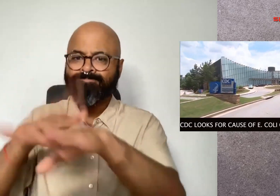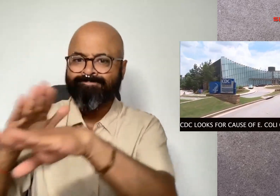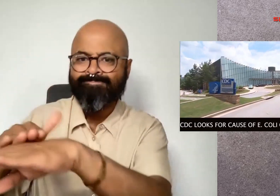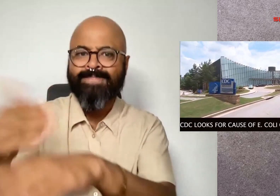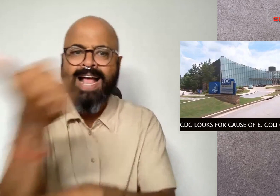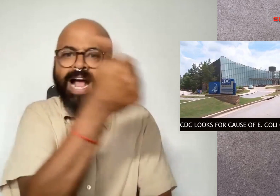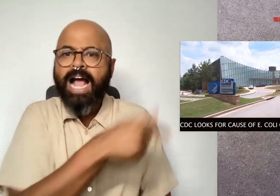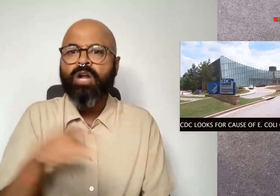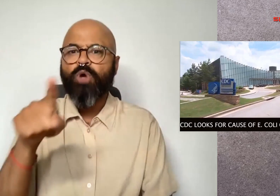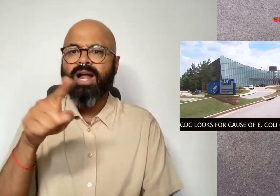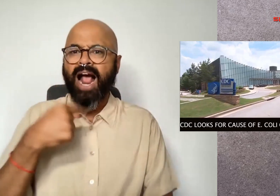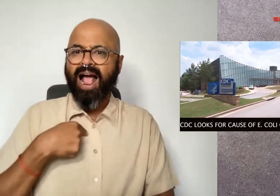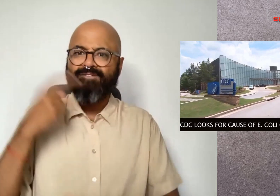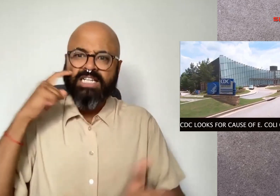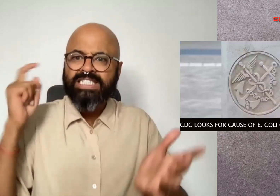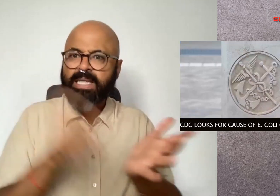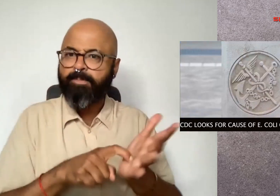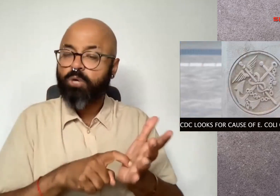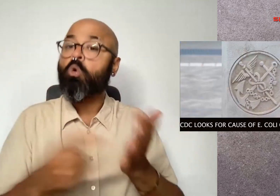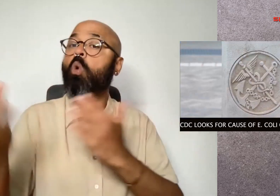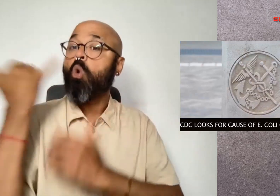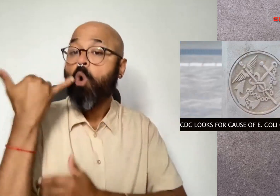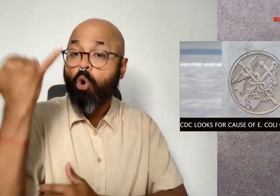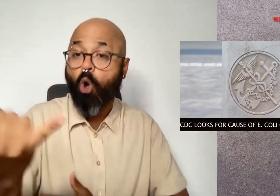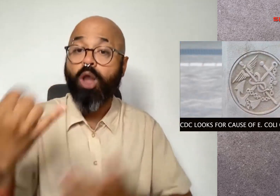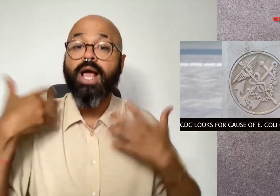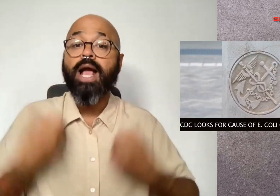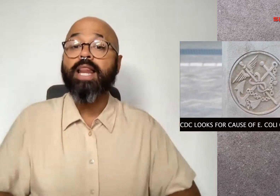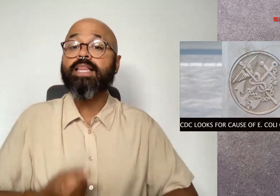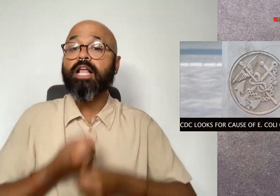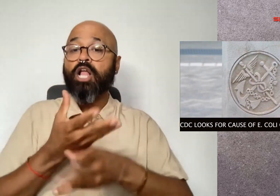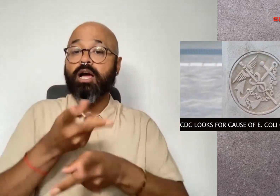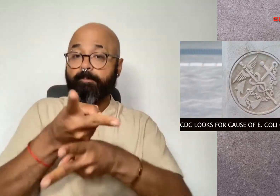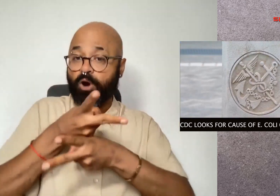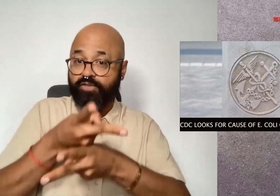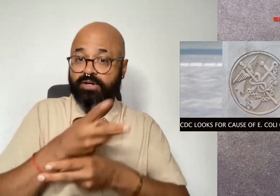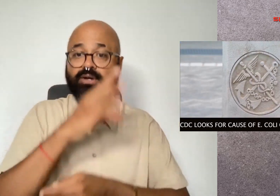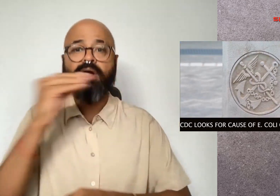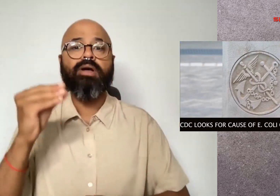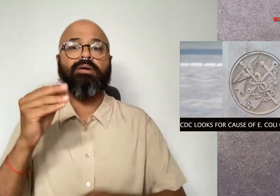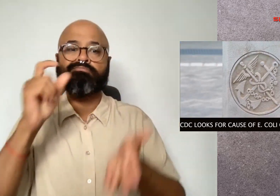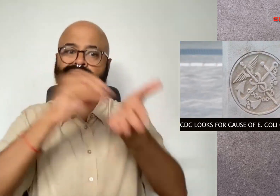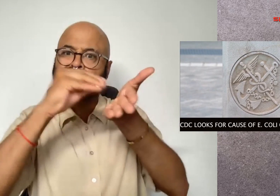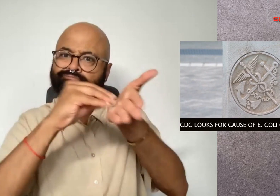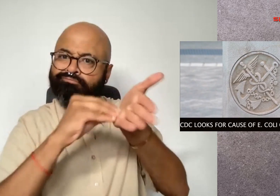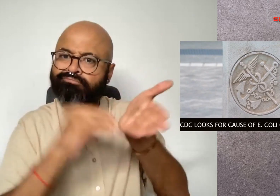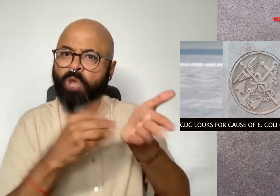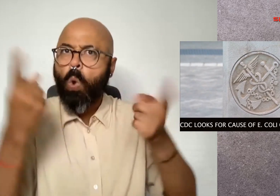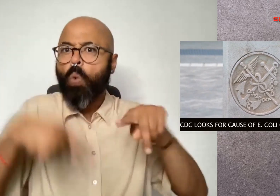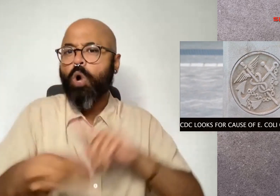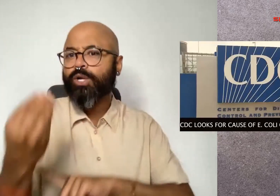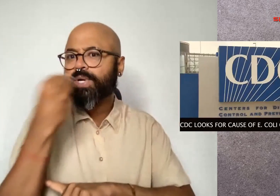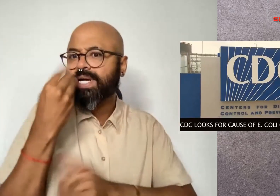the CDC is advising anyone with symptoms to call their healthcare provider and write down